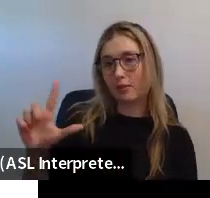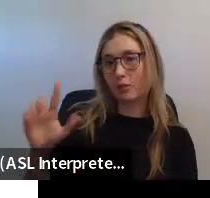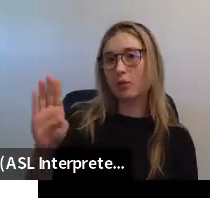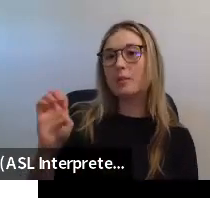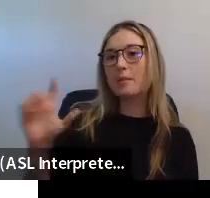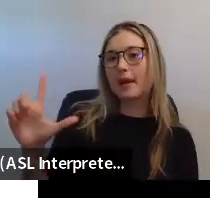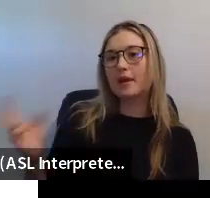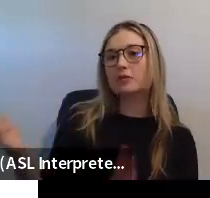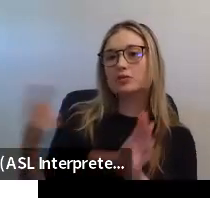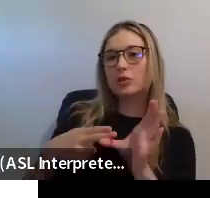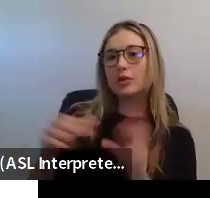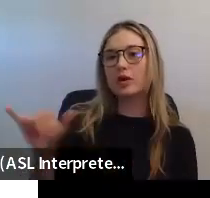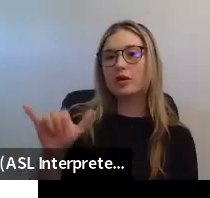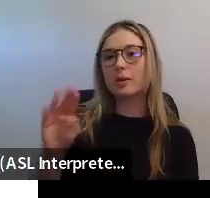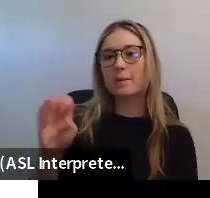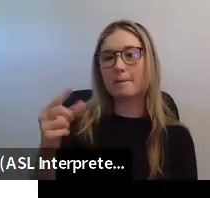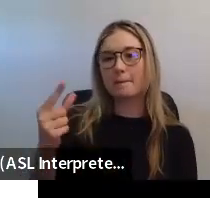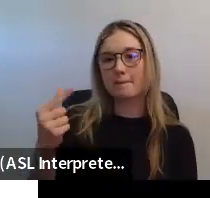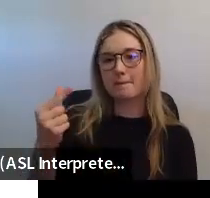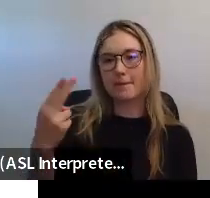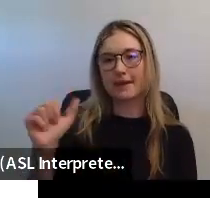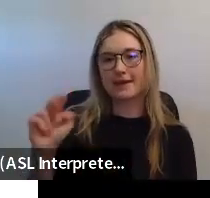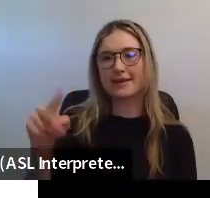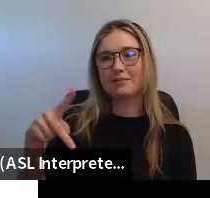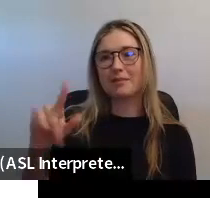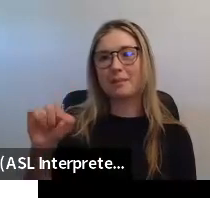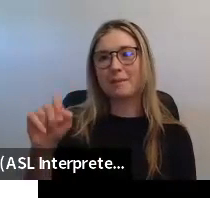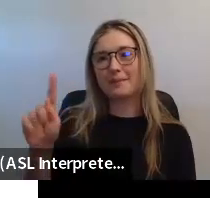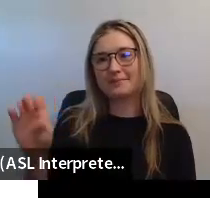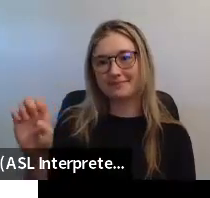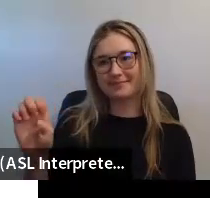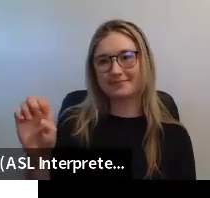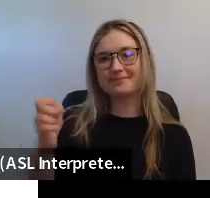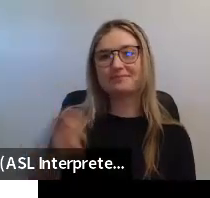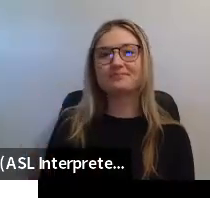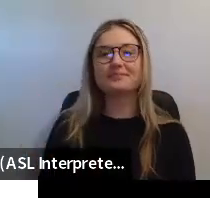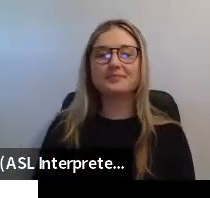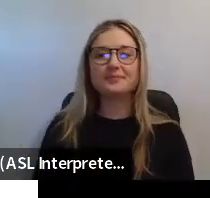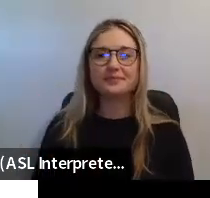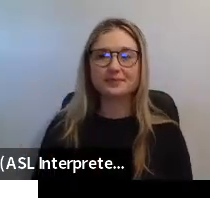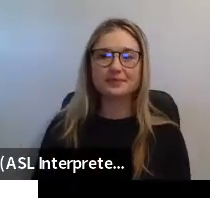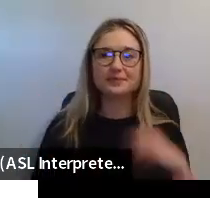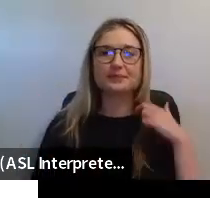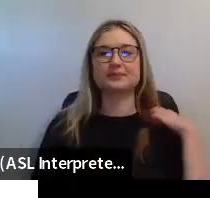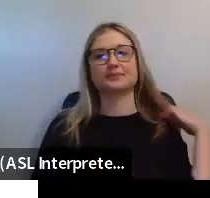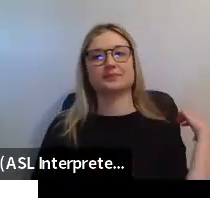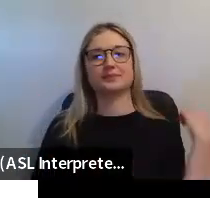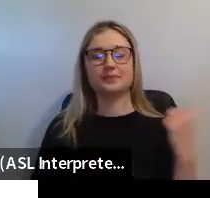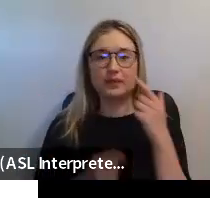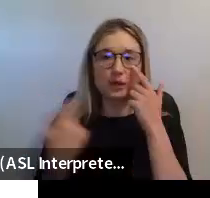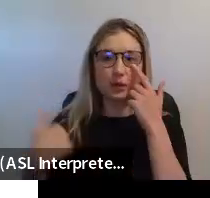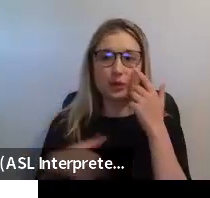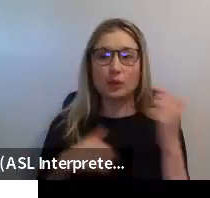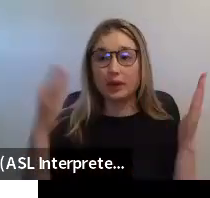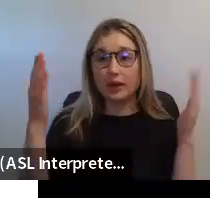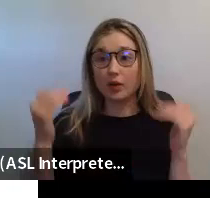And also making.